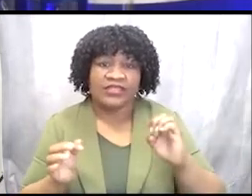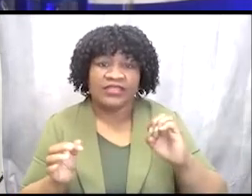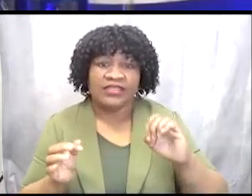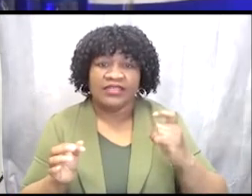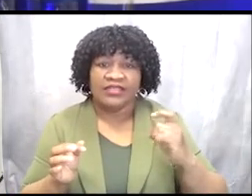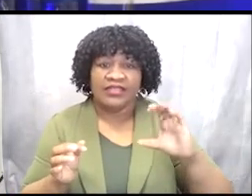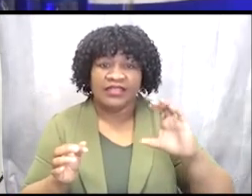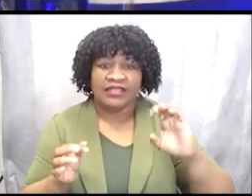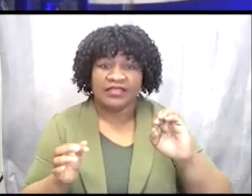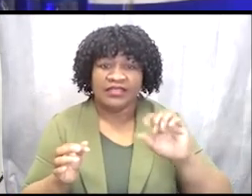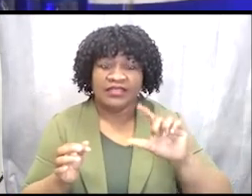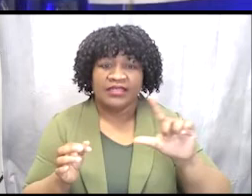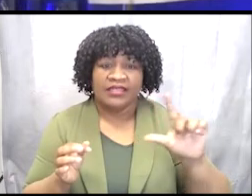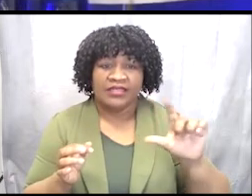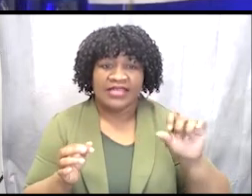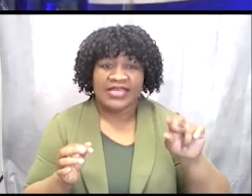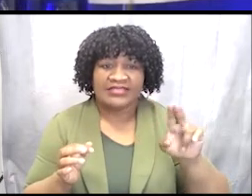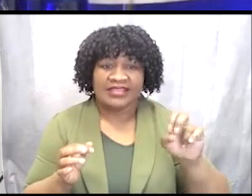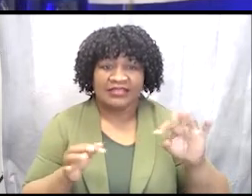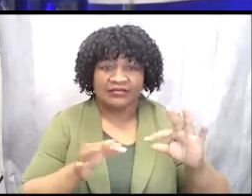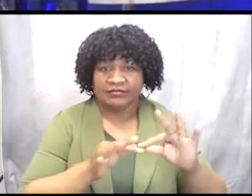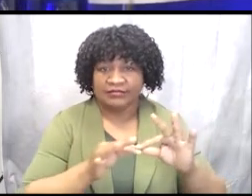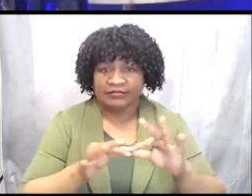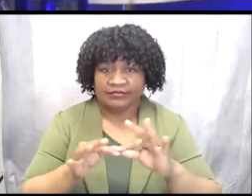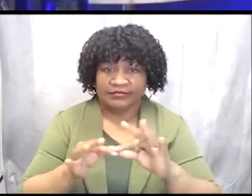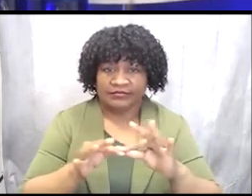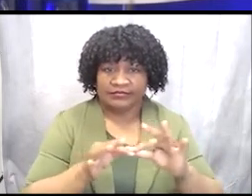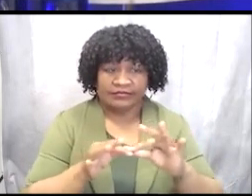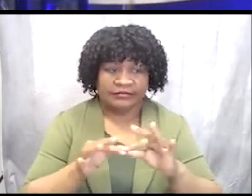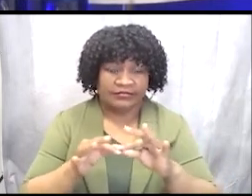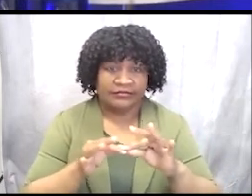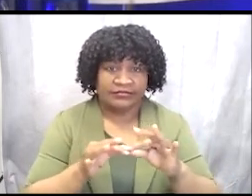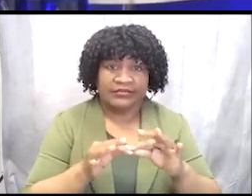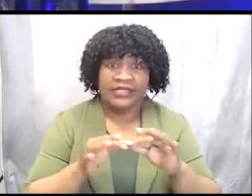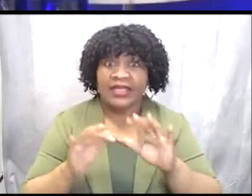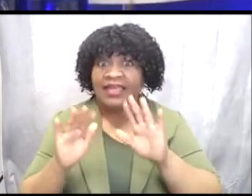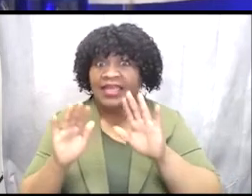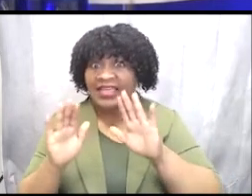And in my mind, excellence is the path to equity, right?